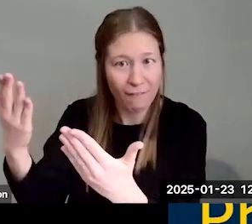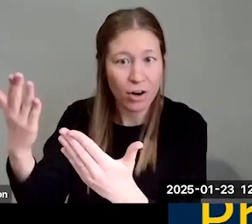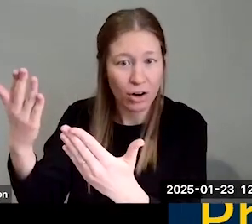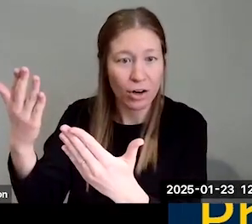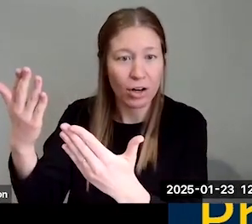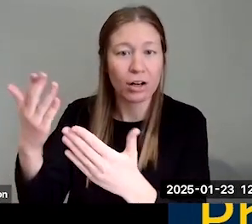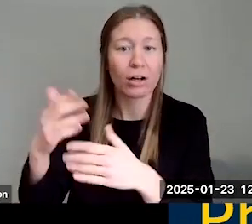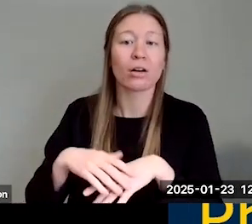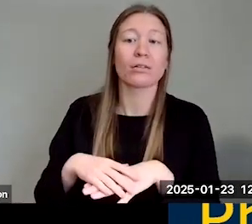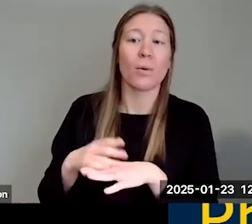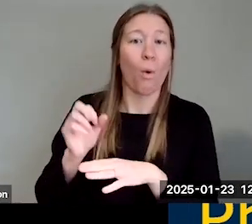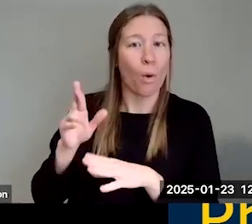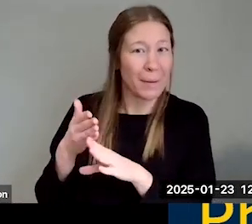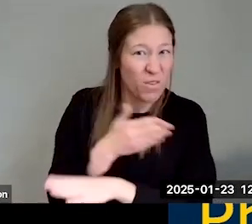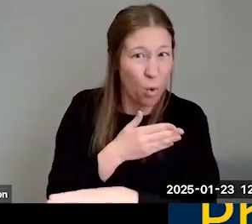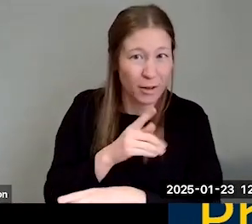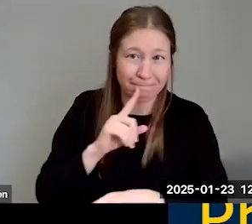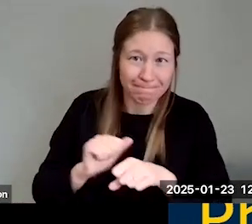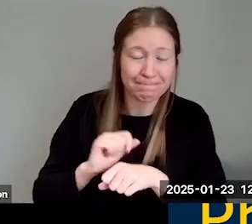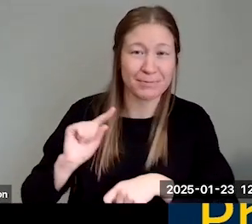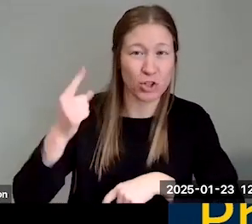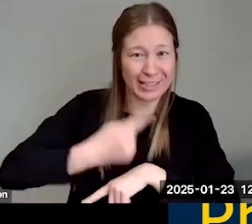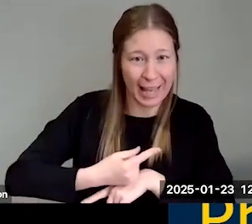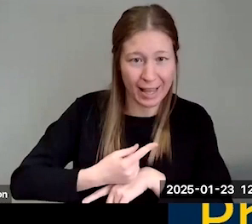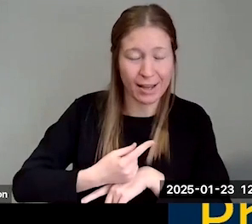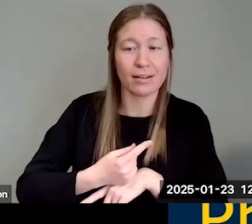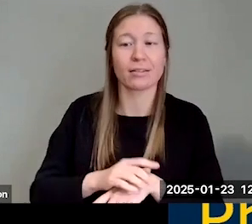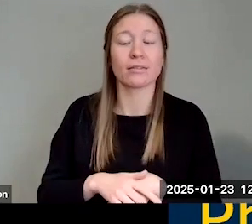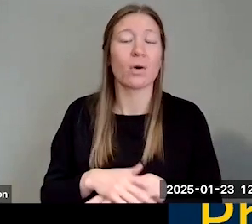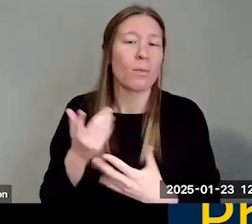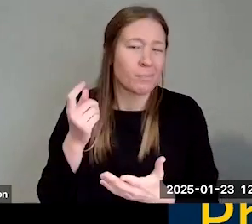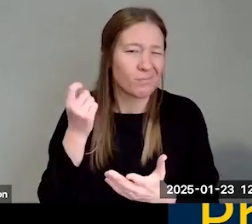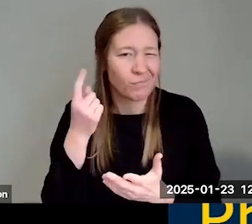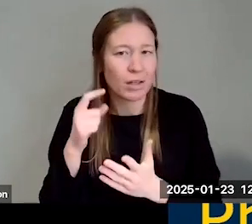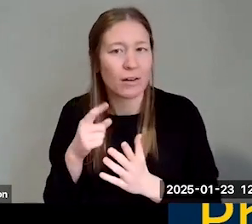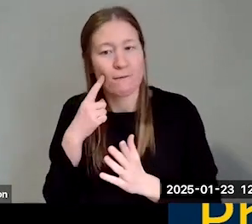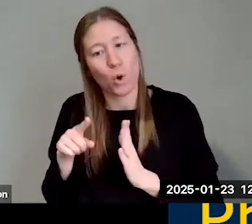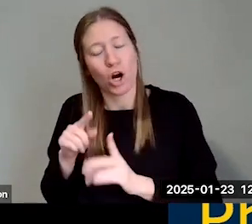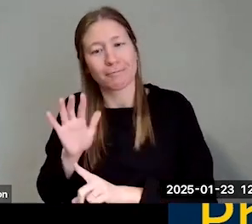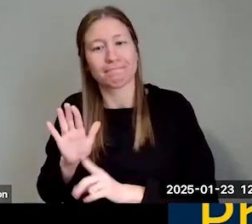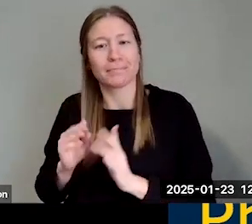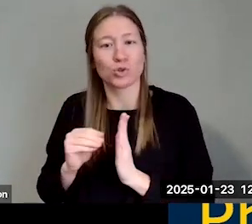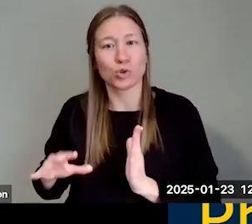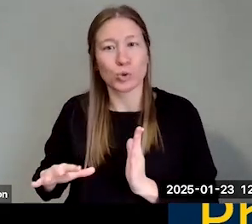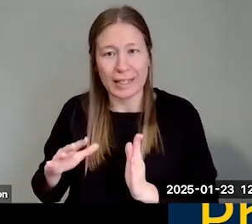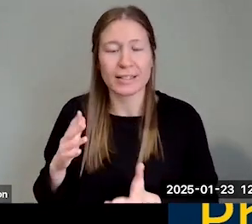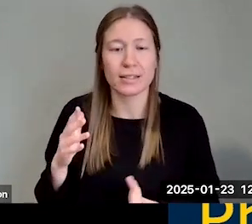if, for whatever reason, there is a component to their acceptance, an employer may